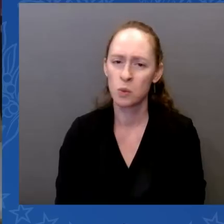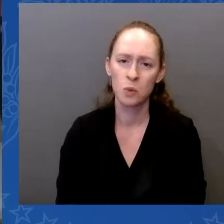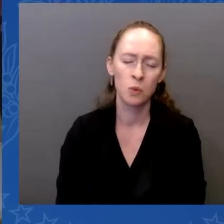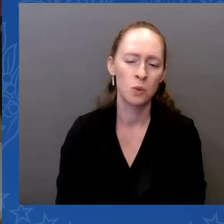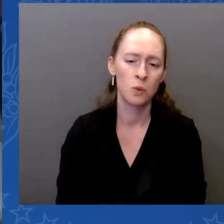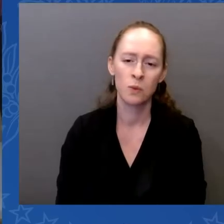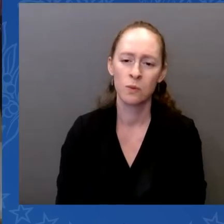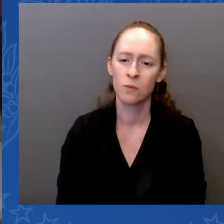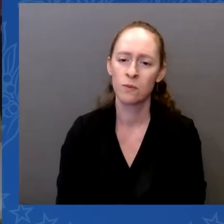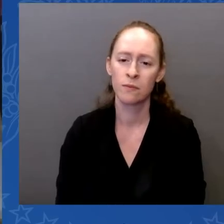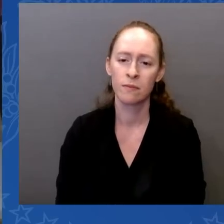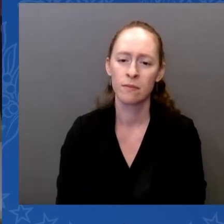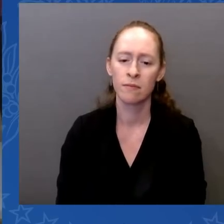and why we can't afford it?